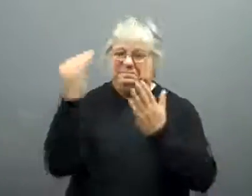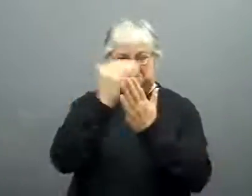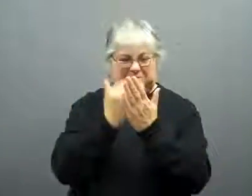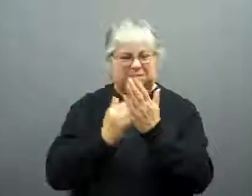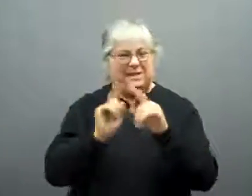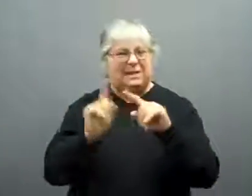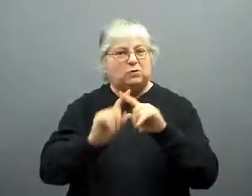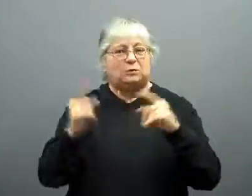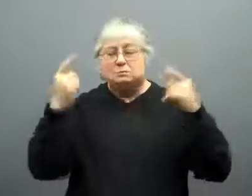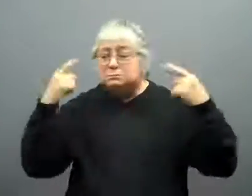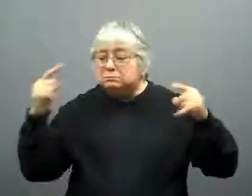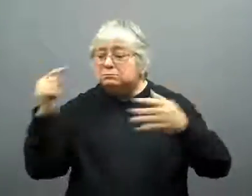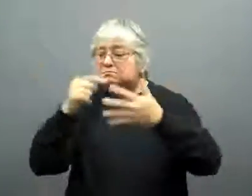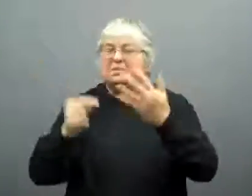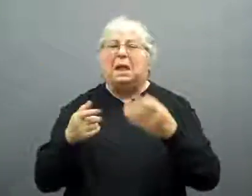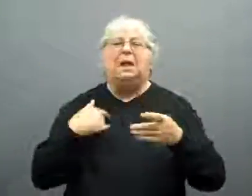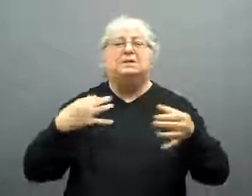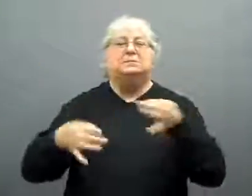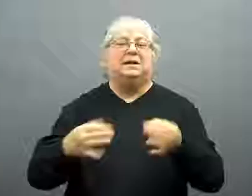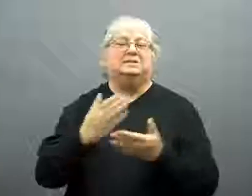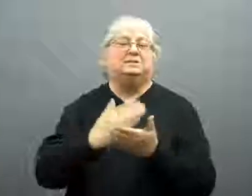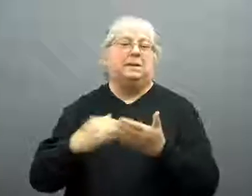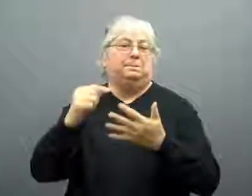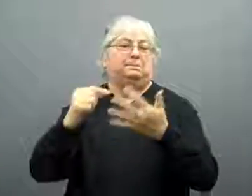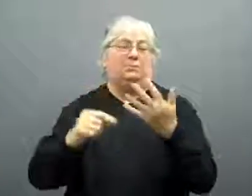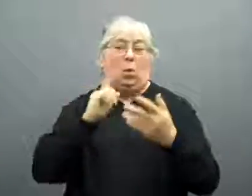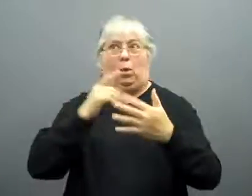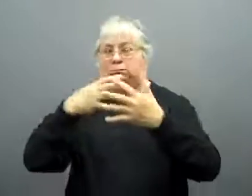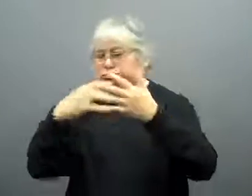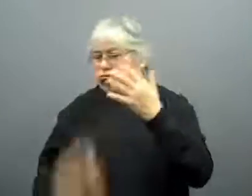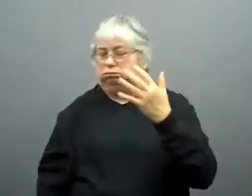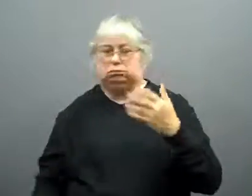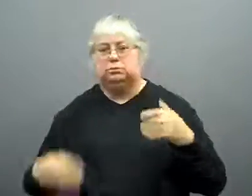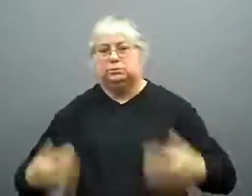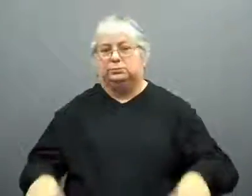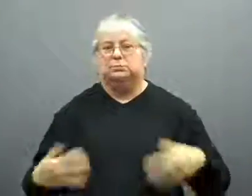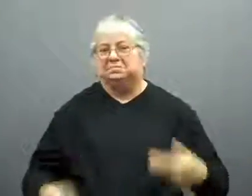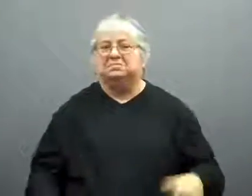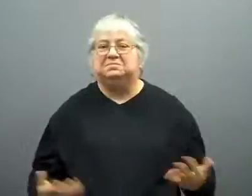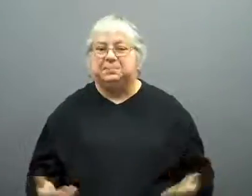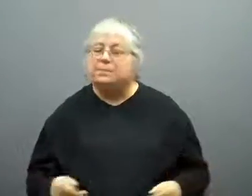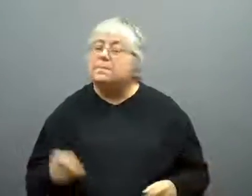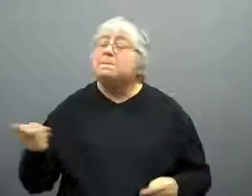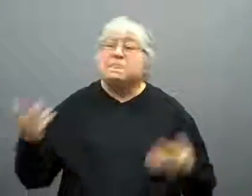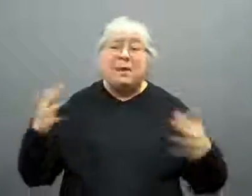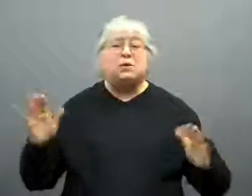I'll explain some of the effects. There is a lot, but I'll go over some of it.